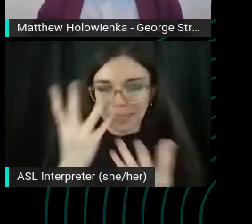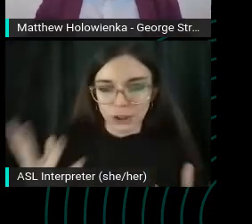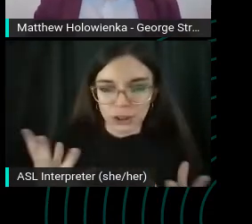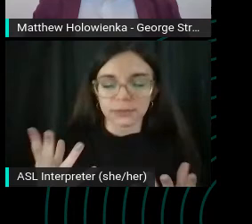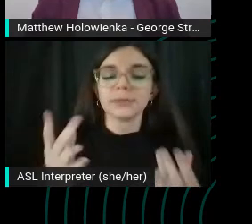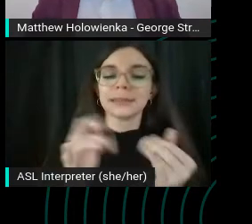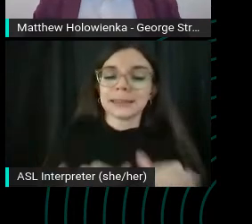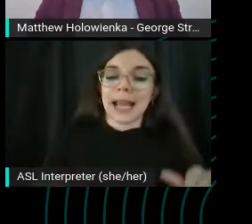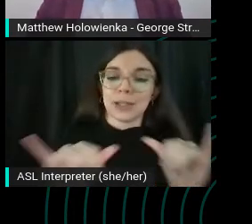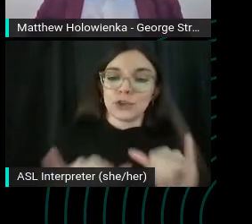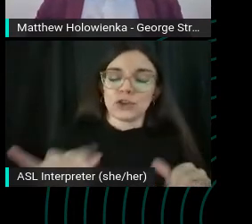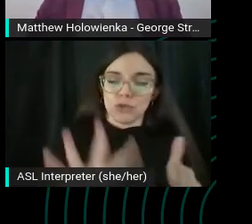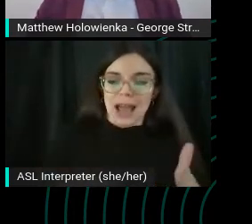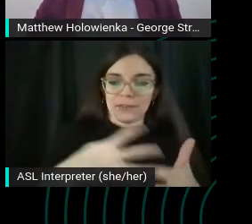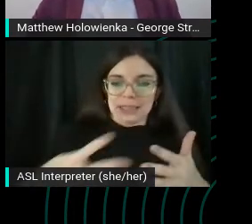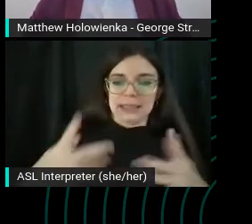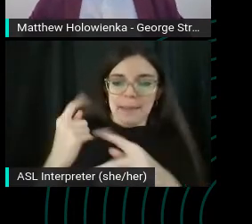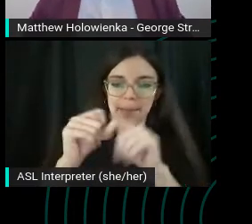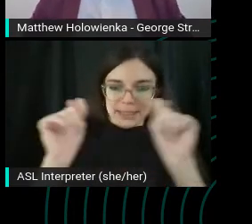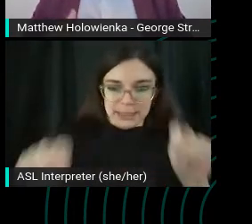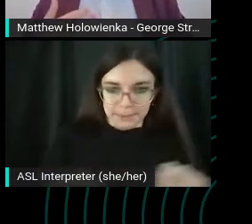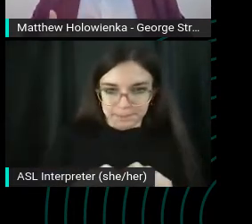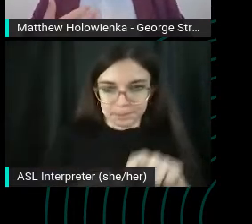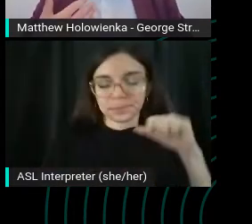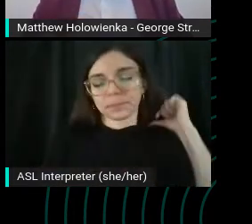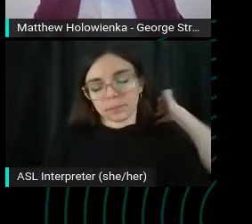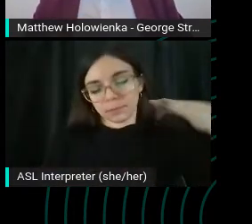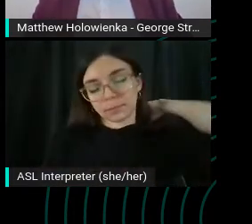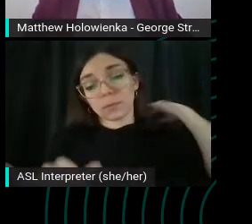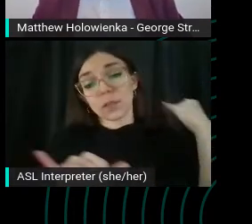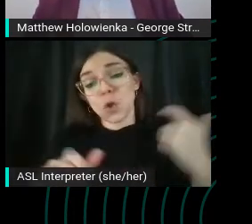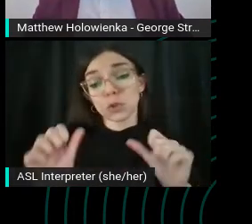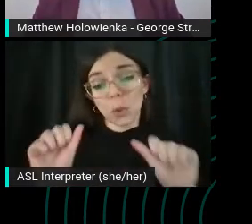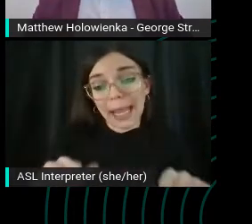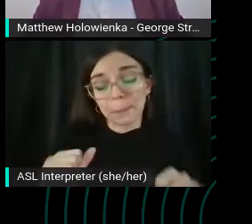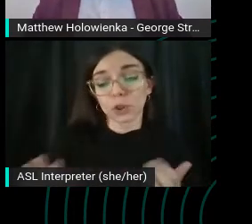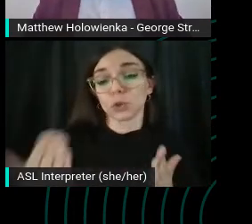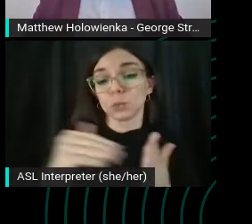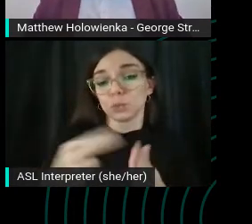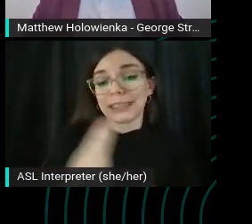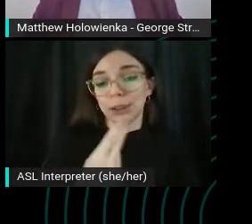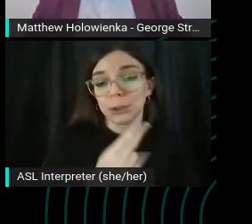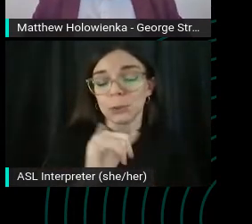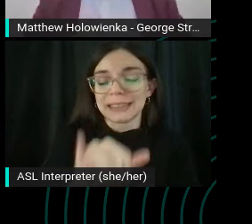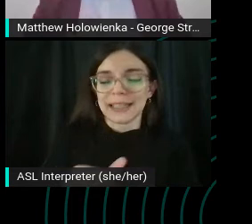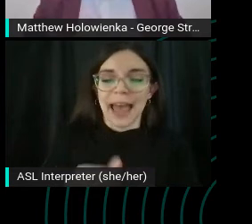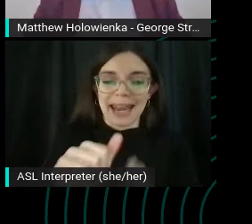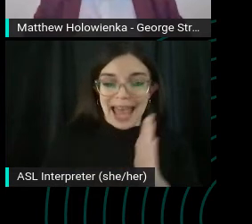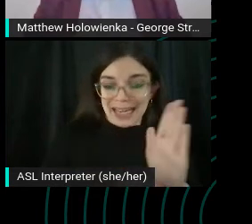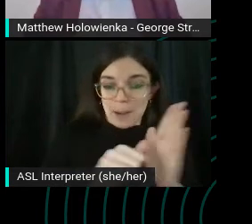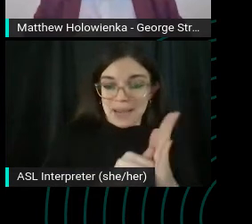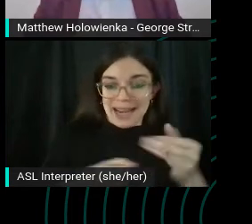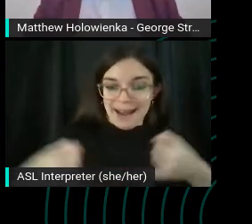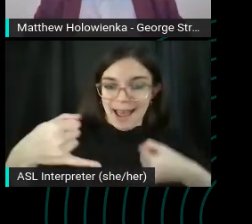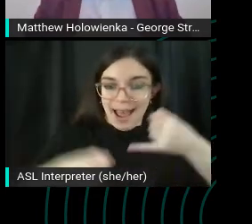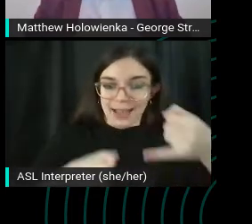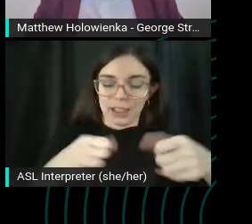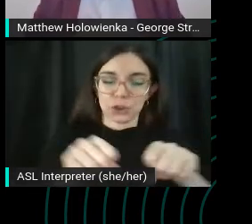and transitions from Adobe Premiere Pro. I was also able to reuse that animated high heel shoe after creating it once for the key art video,